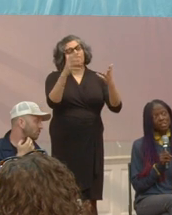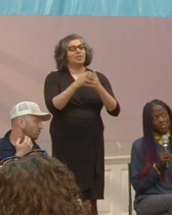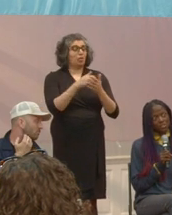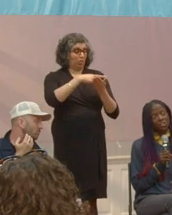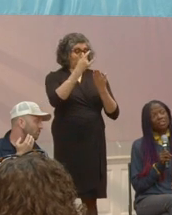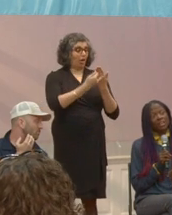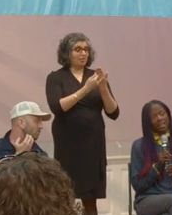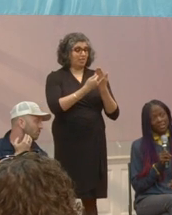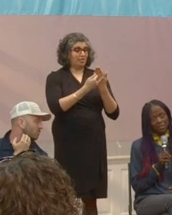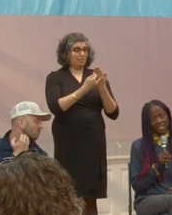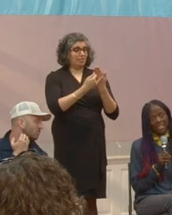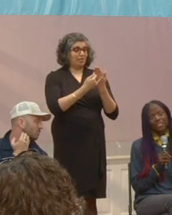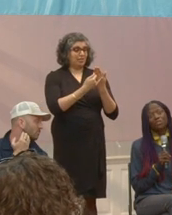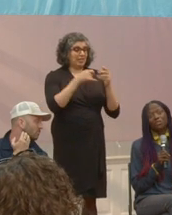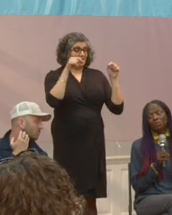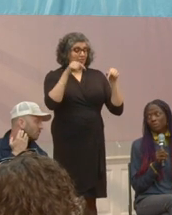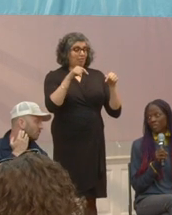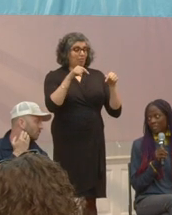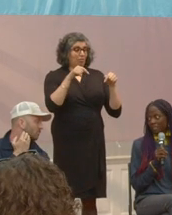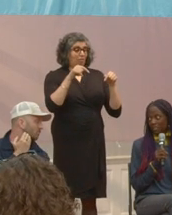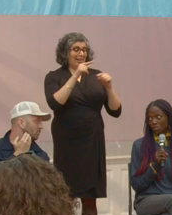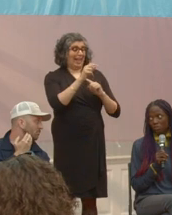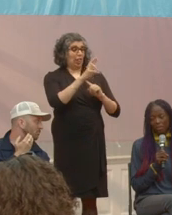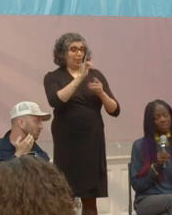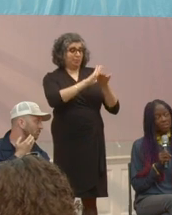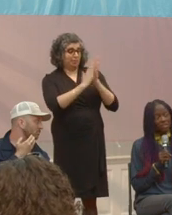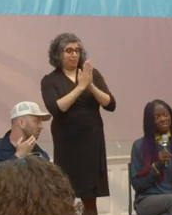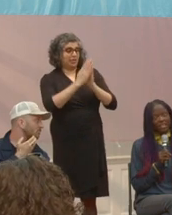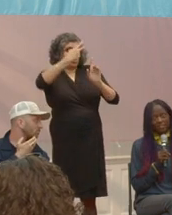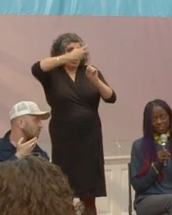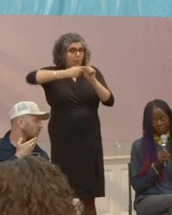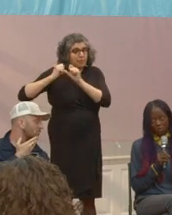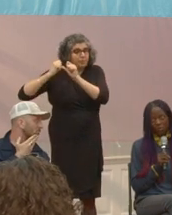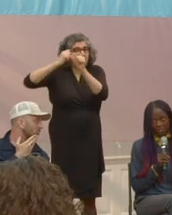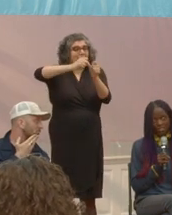actually to turn a gallery into a two month long dance school.